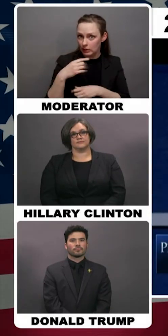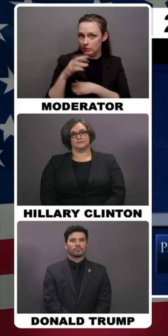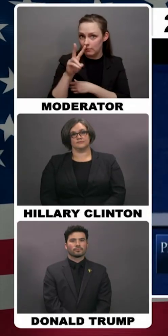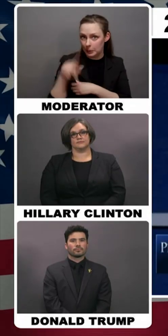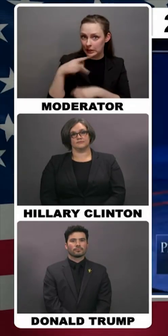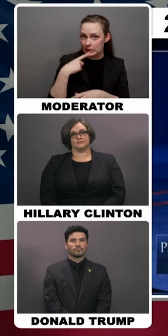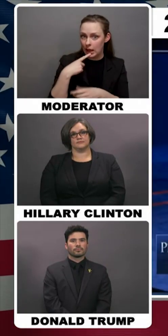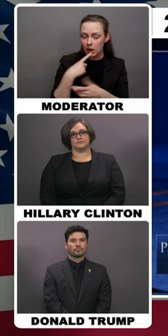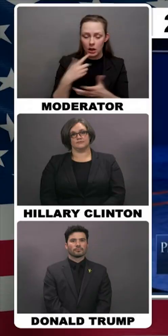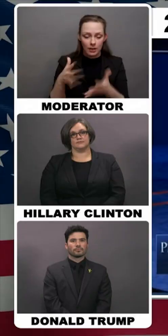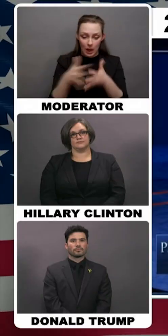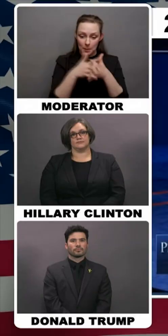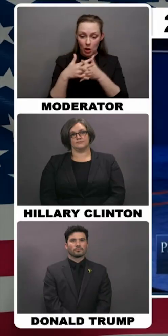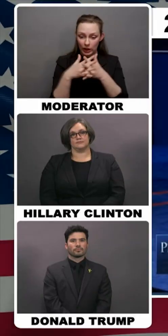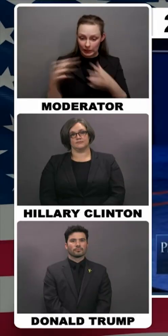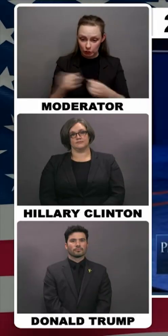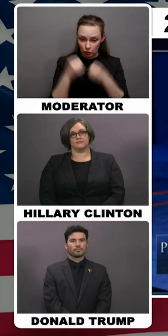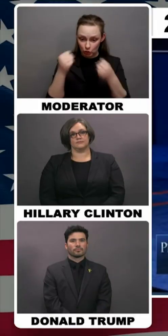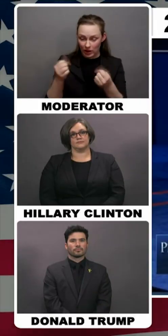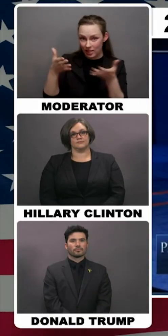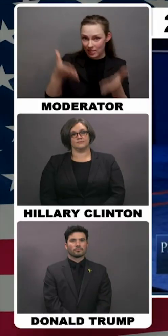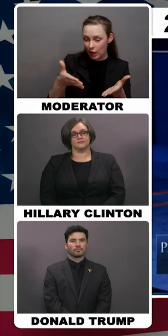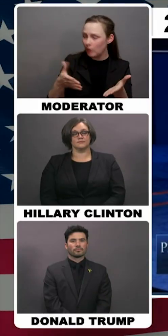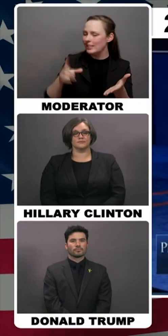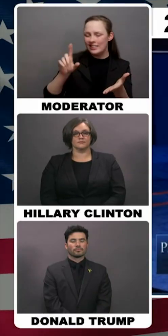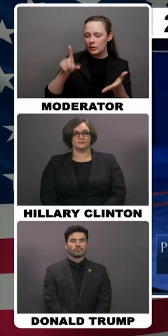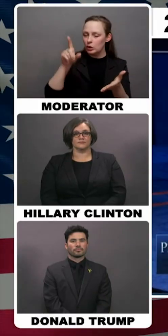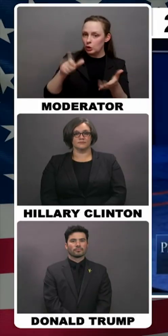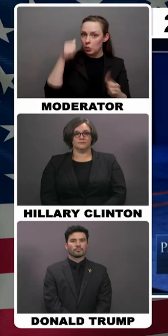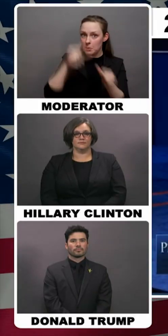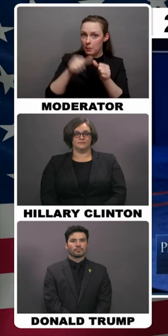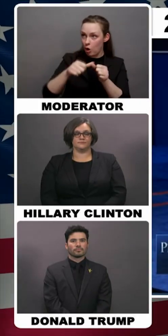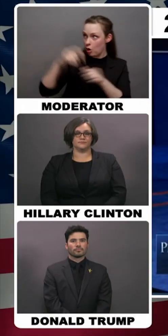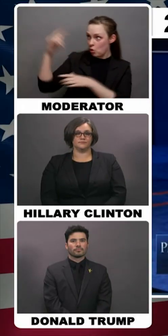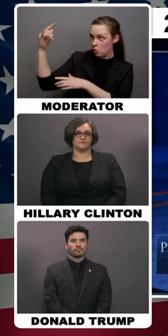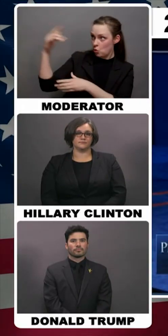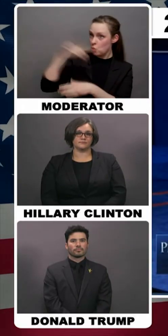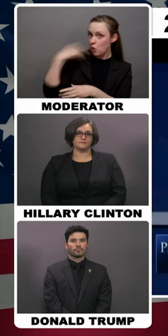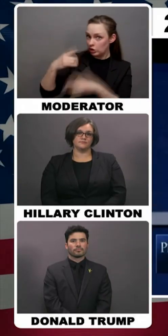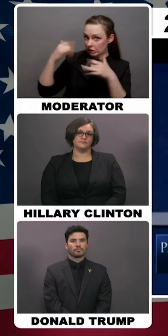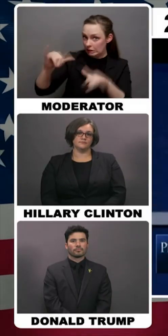And that if Russia continues to be involved in airstrikes, along with the Syrian government forces of Assad,